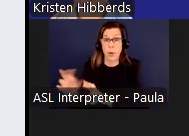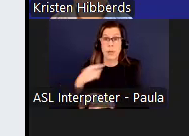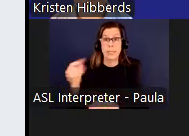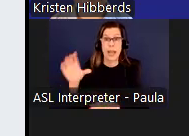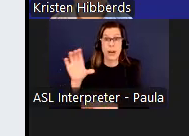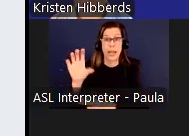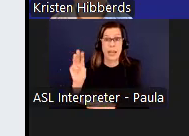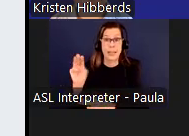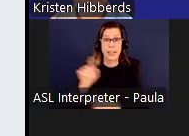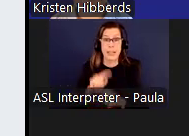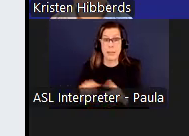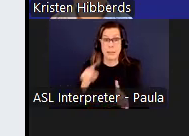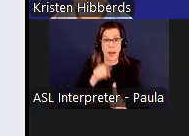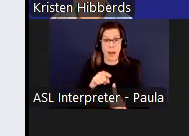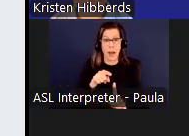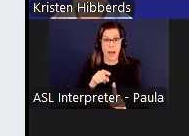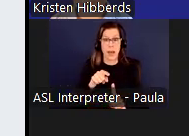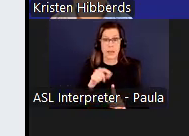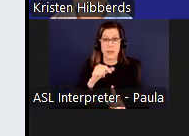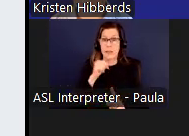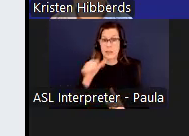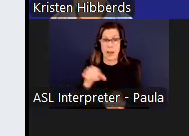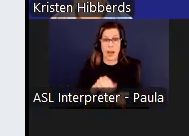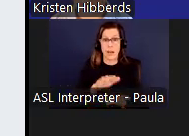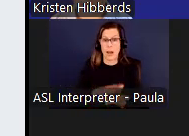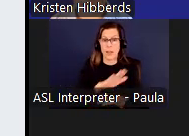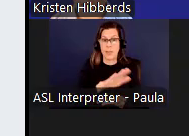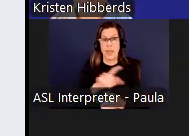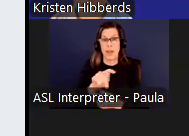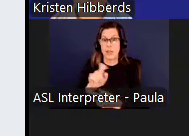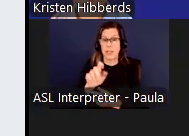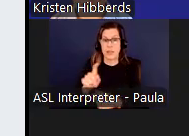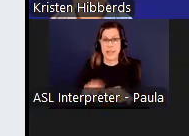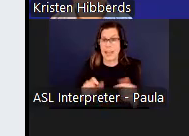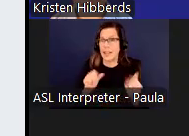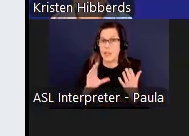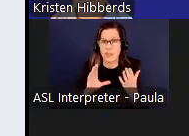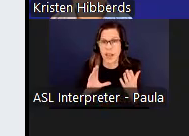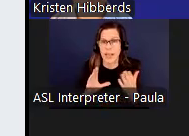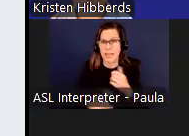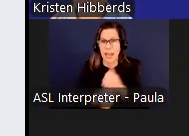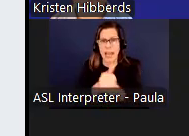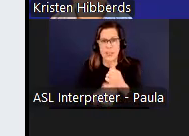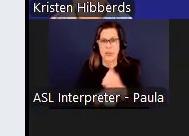but they're not like on their task list, like they can't really address the hazardous condition or correct the condition.